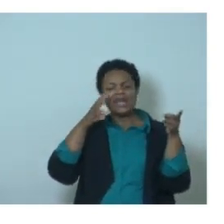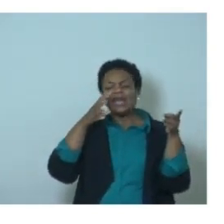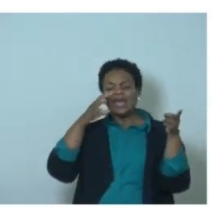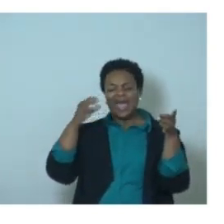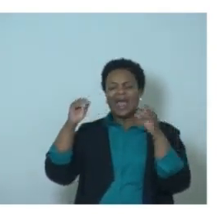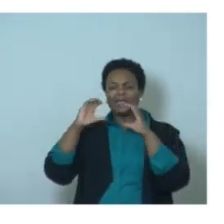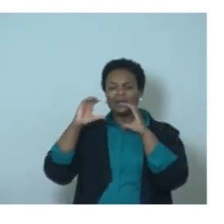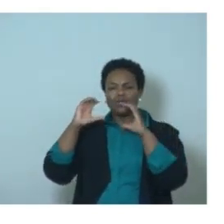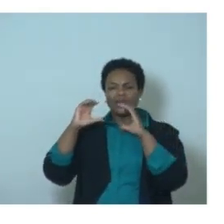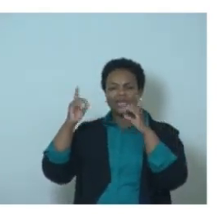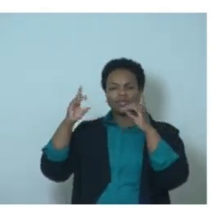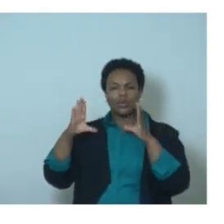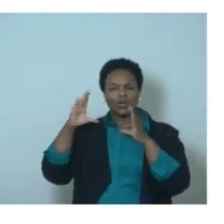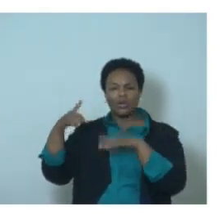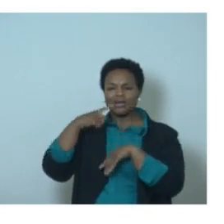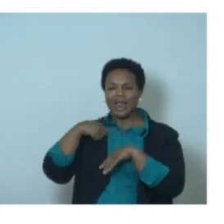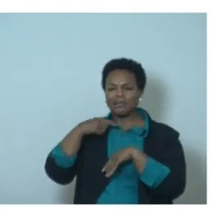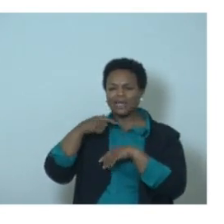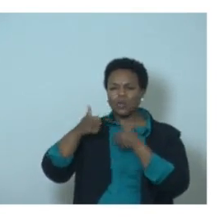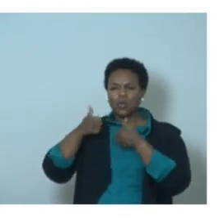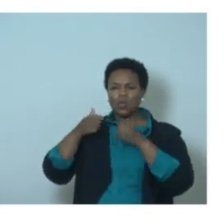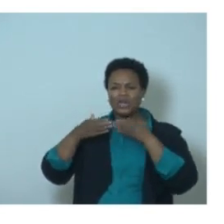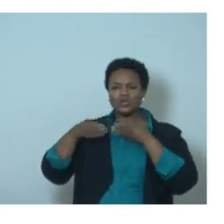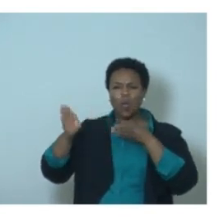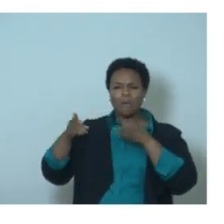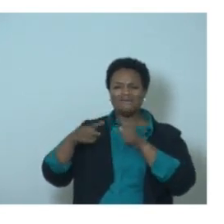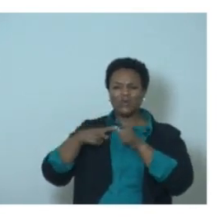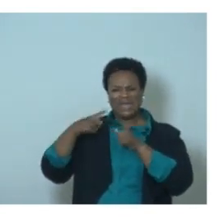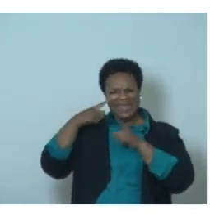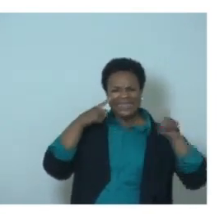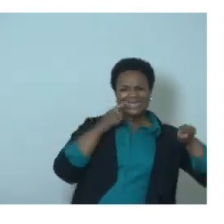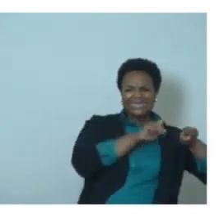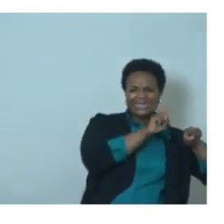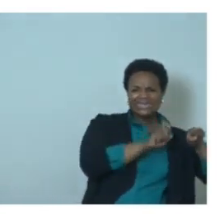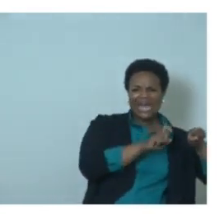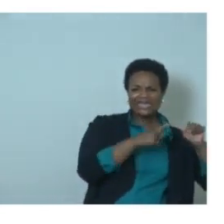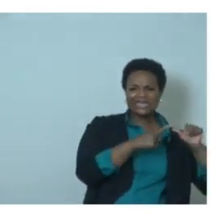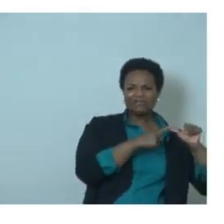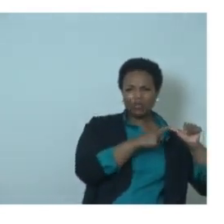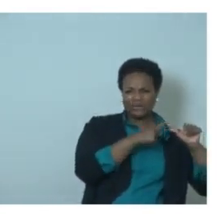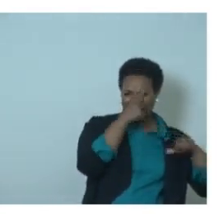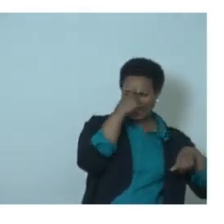I KNOW THAT DOCTORS GRACE AND MY COMMUNICATIONS DIRECTOR WILL QUICKLY TELL ME WHO OPENED UP FIRST.